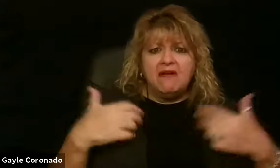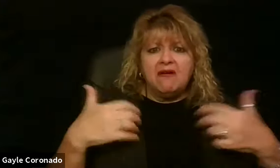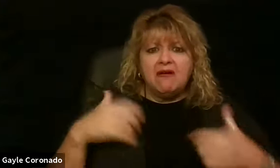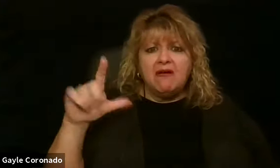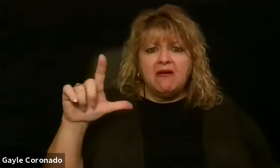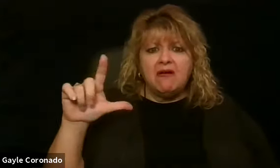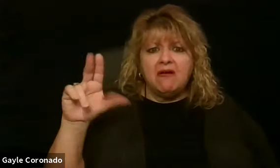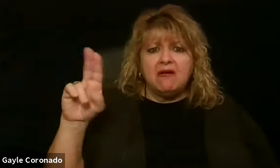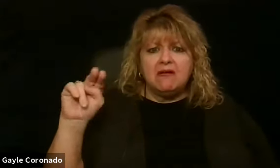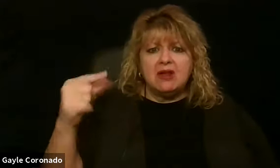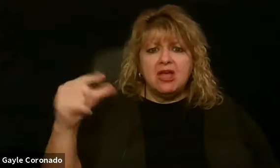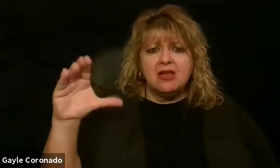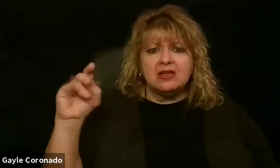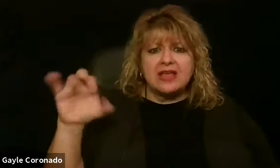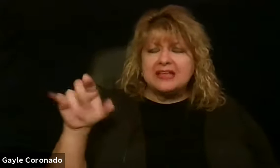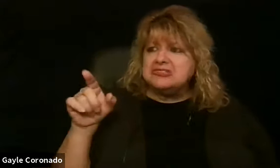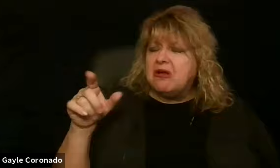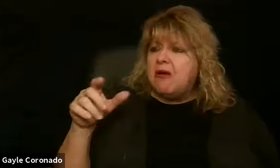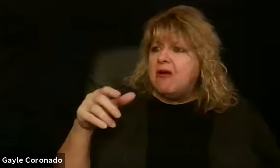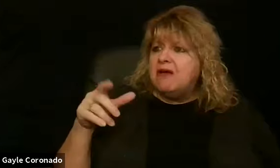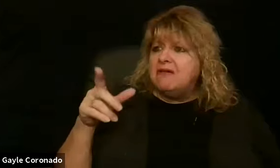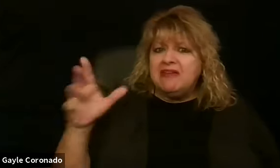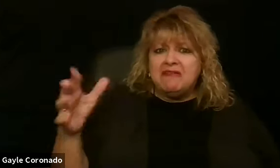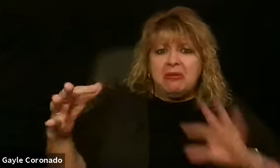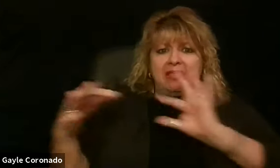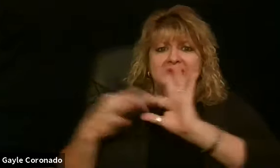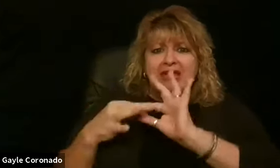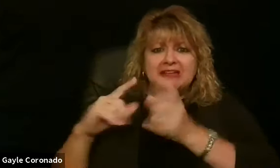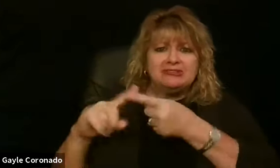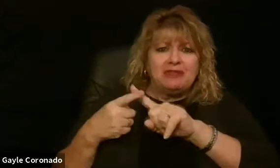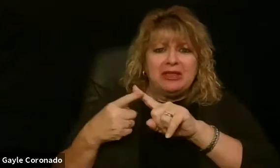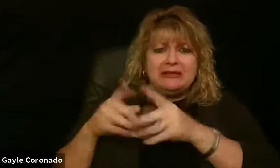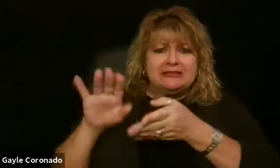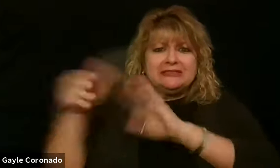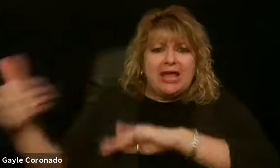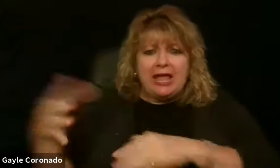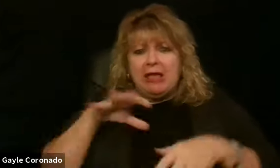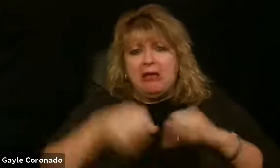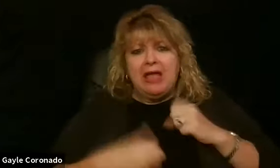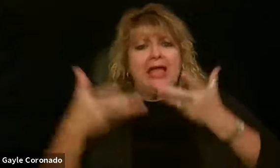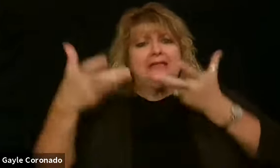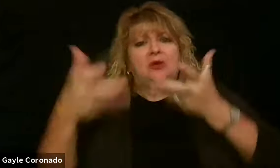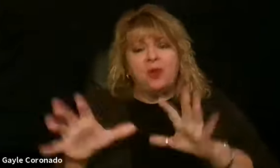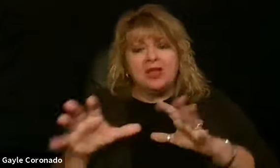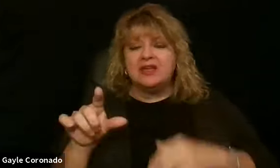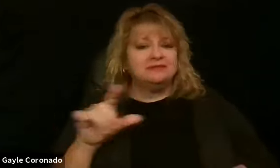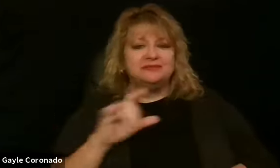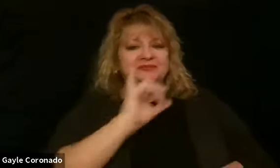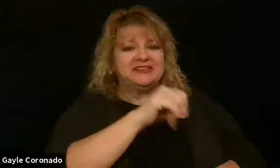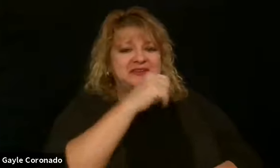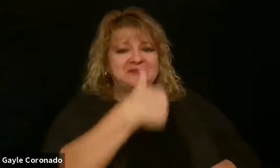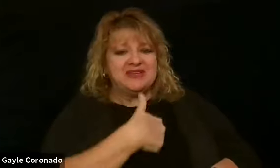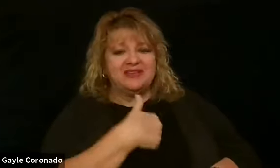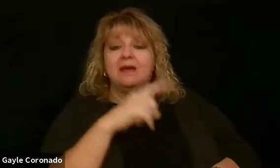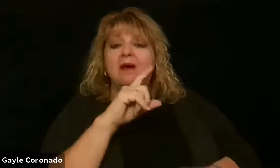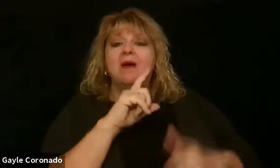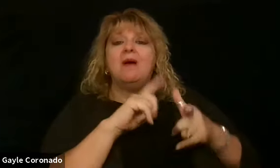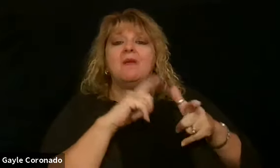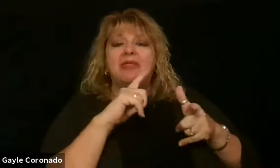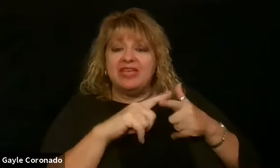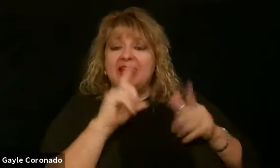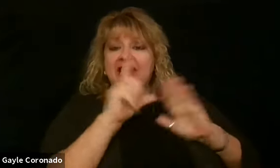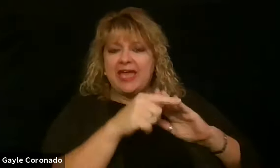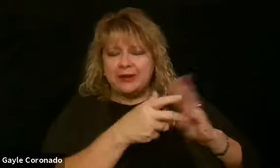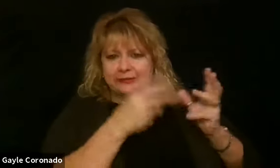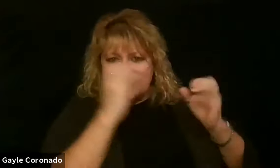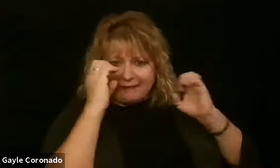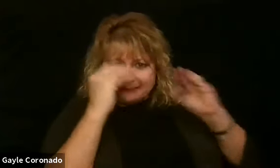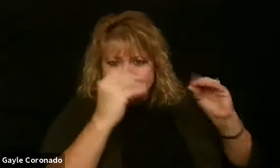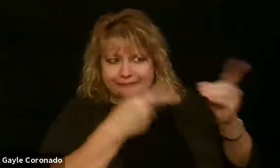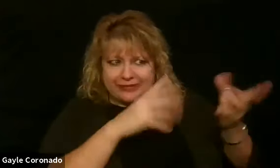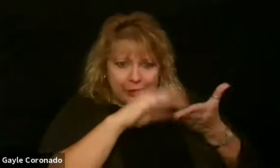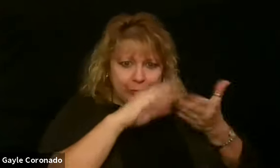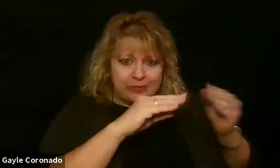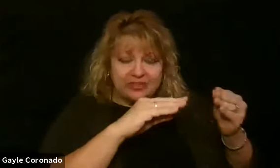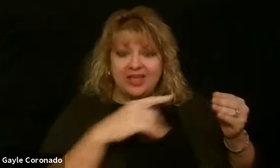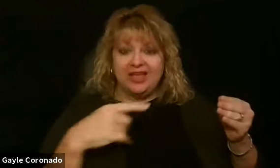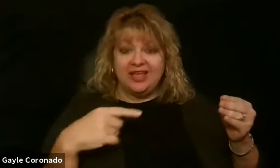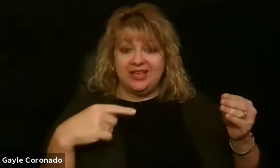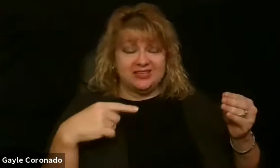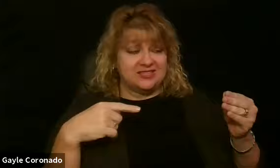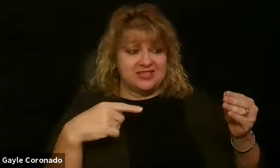But through gradual, you know, getting to know me and education, they became one of the strongest support systems and the coolest group to be around. They were the ones who were so excited to push my wheelchair that one day.